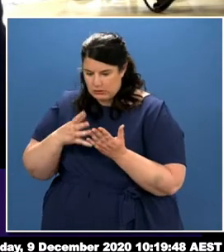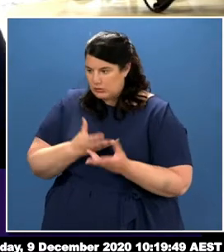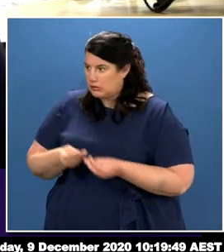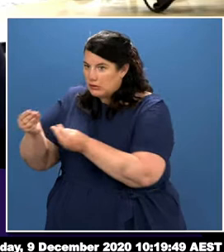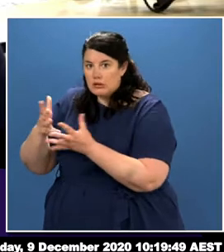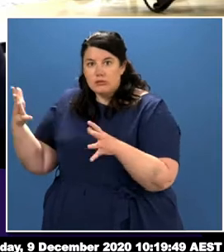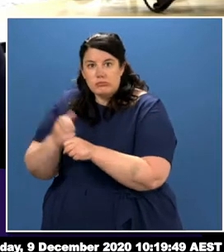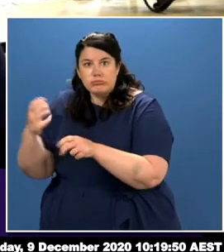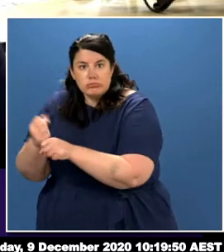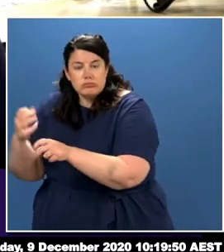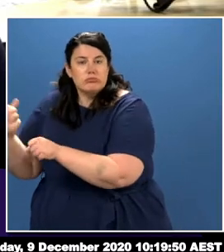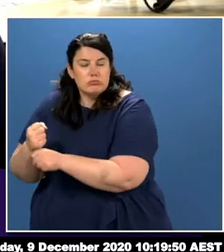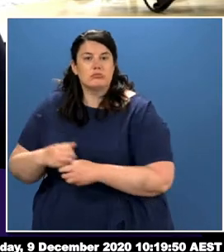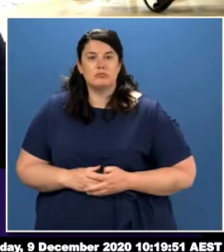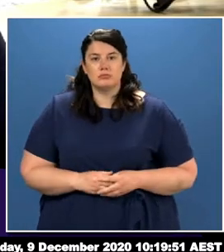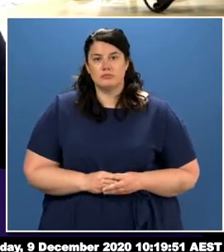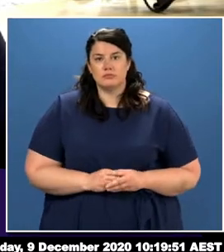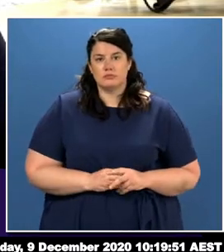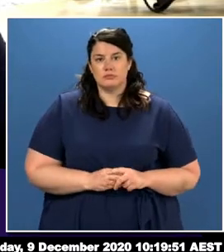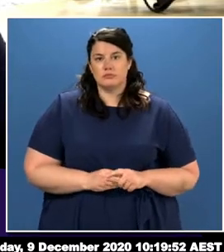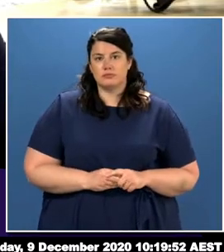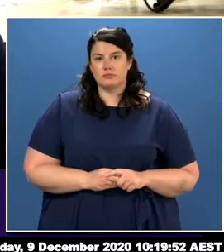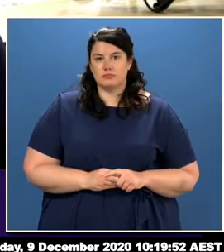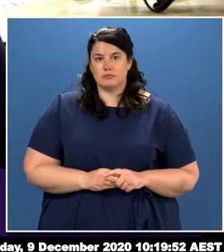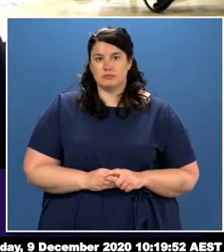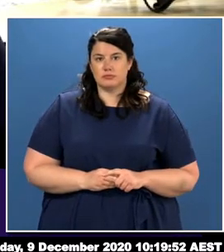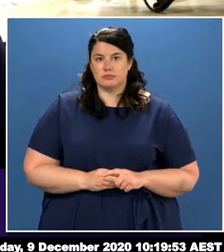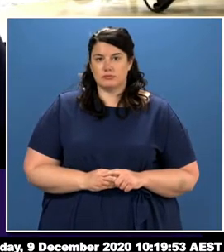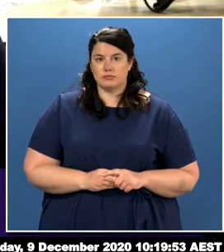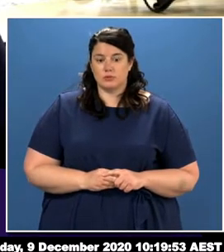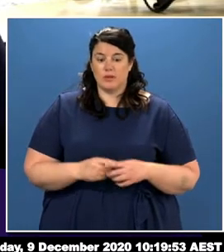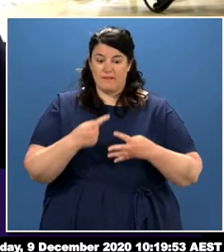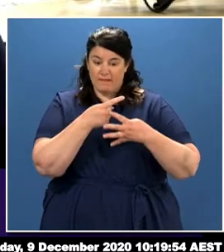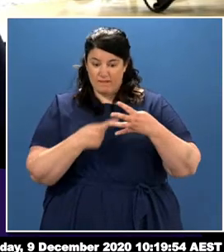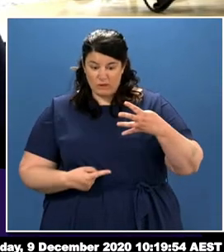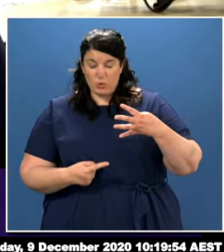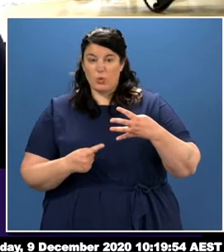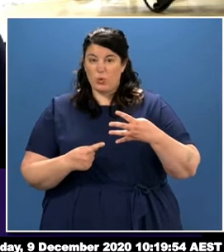But there were 4 parties in that matter so sometimes you can imagine we